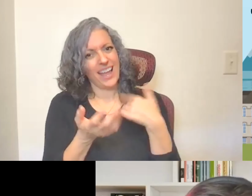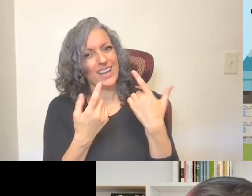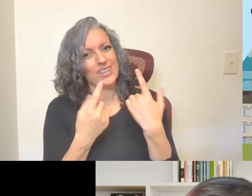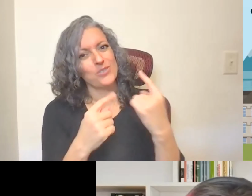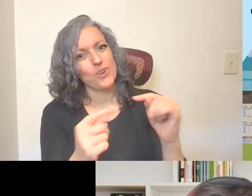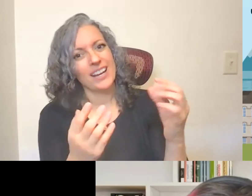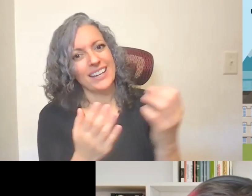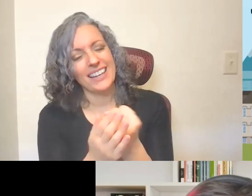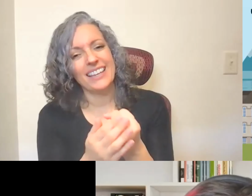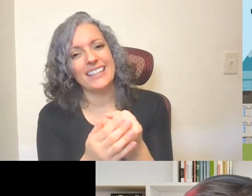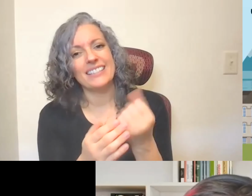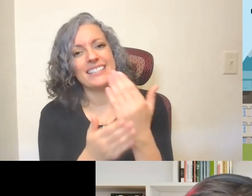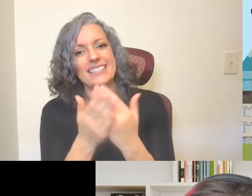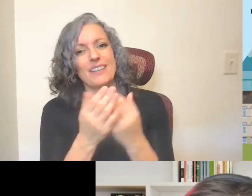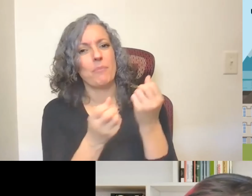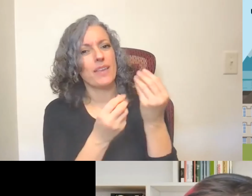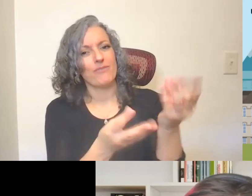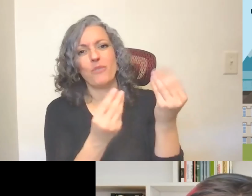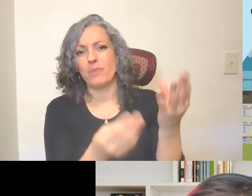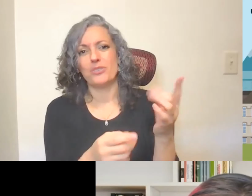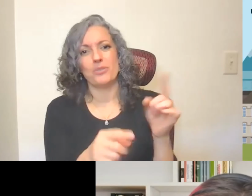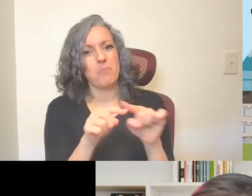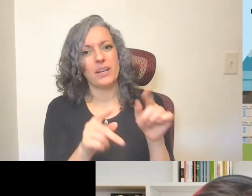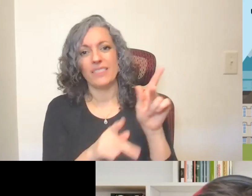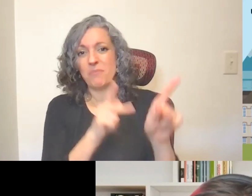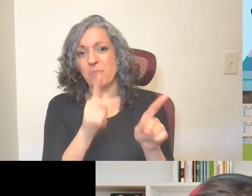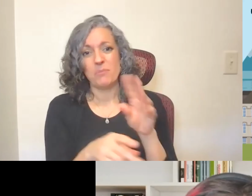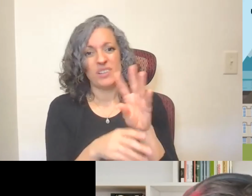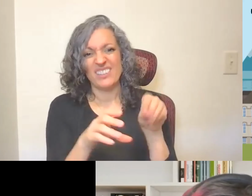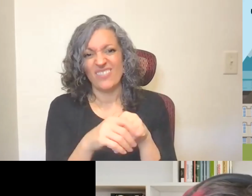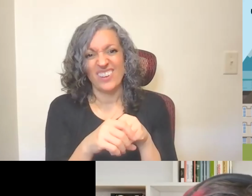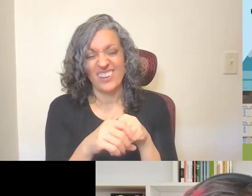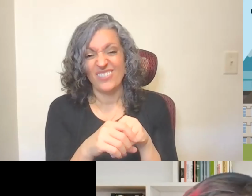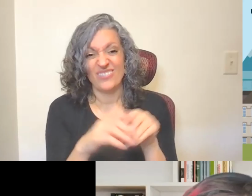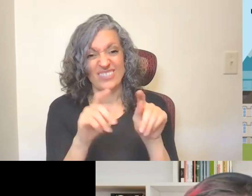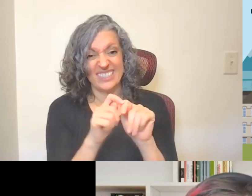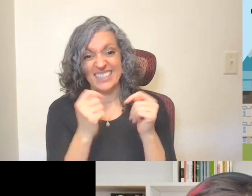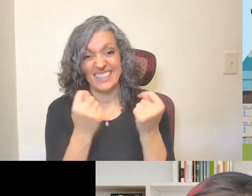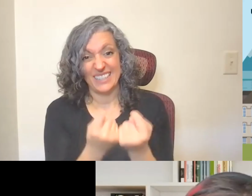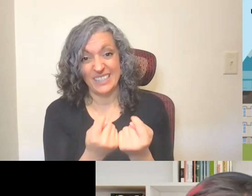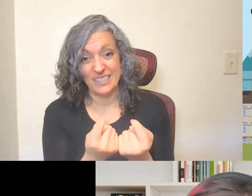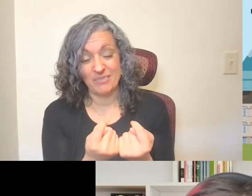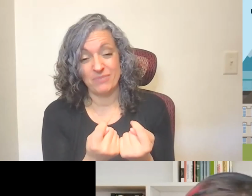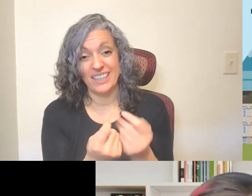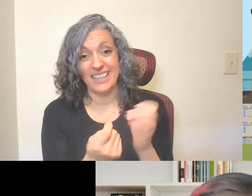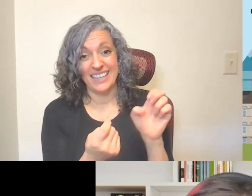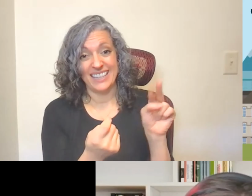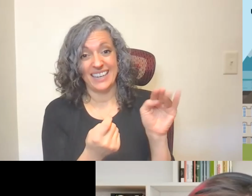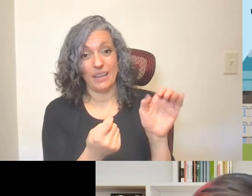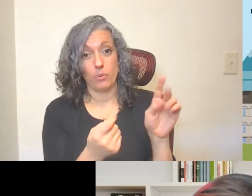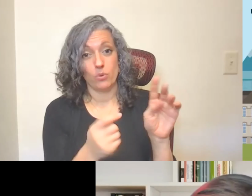but even the people in the Enable team, which the team dealing with disabilities and accessibility